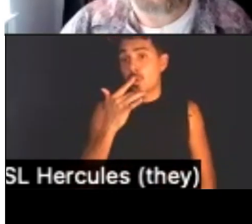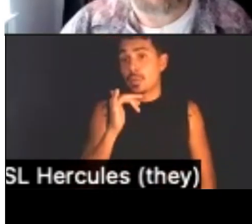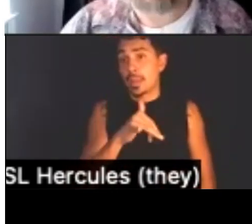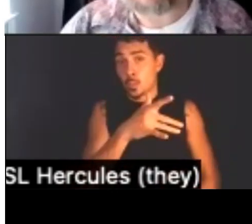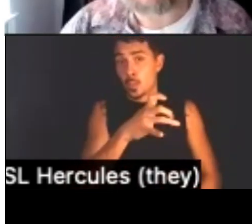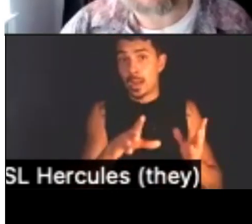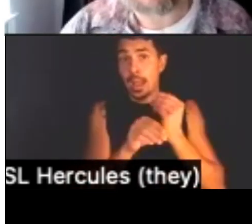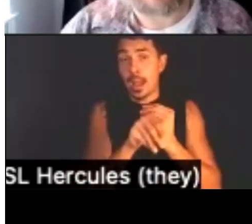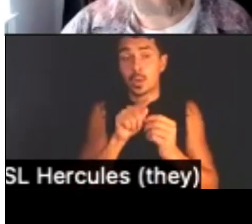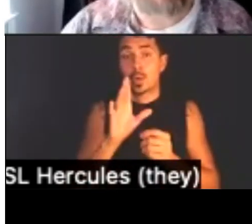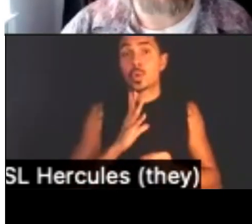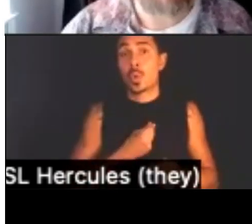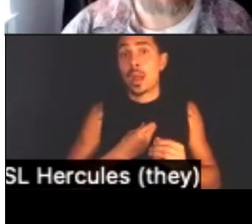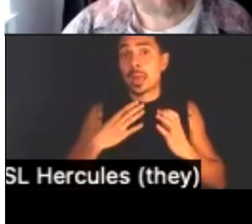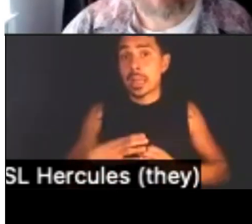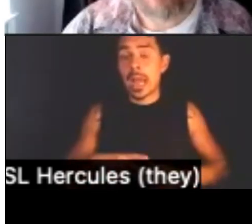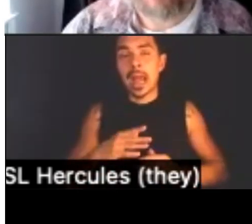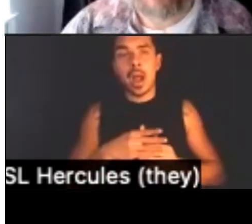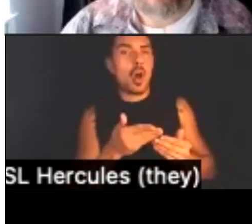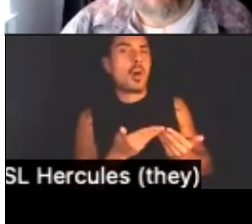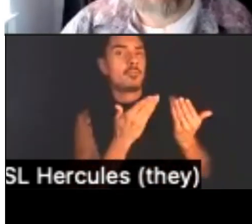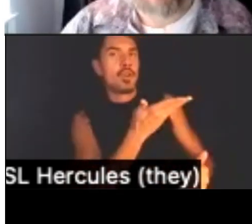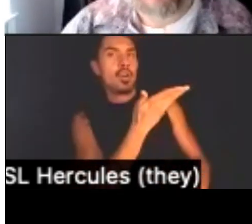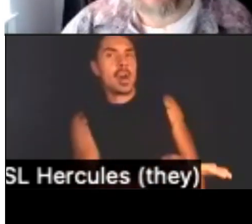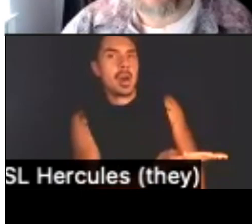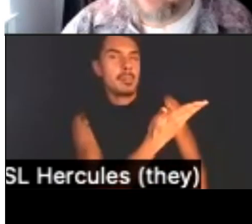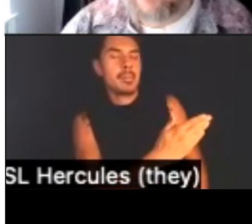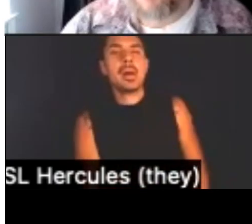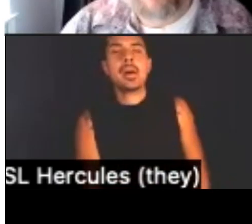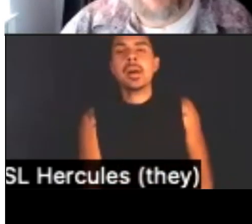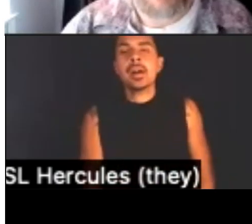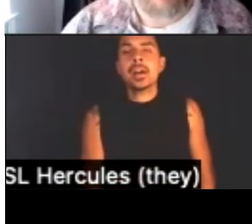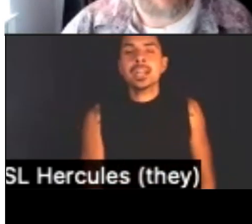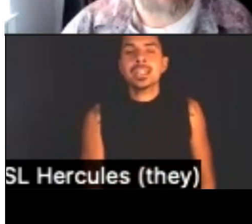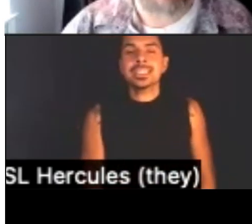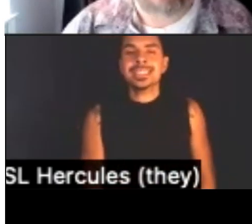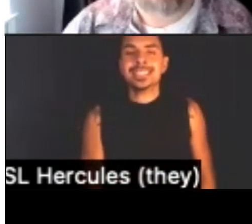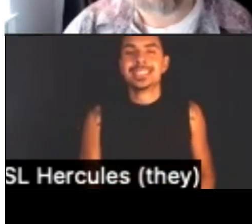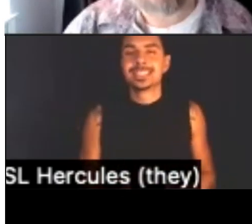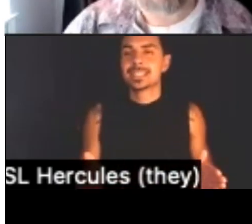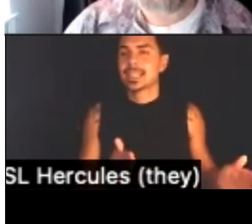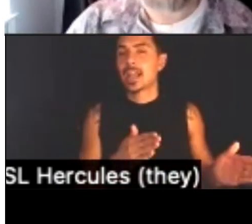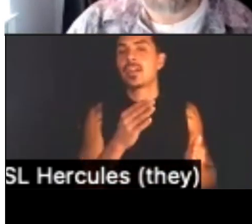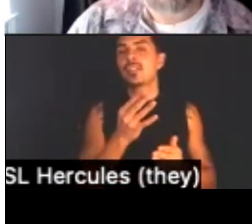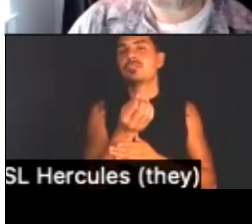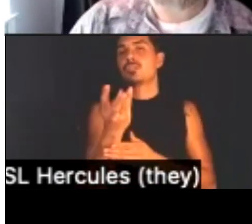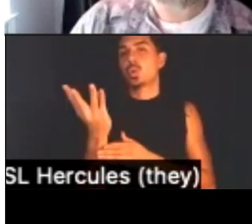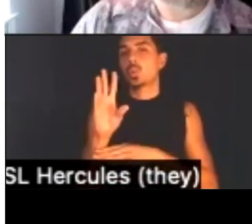if that might be useful to them. I played a couple of clips today from one of the therapist panels